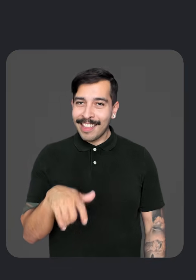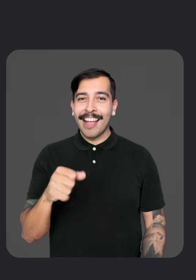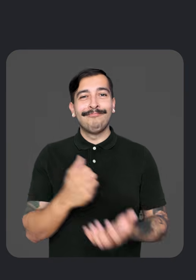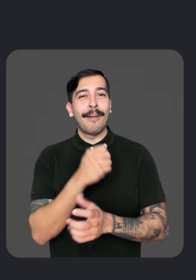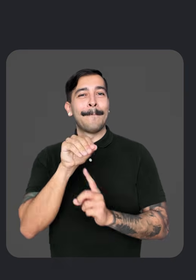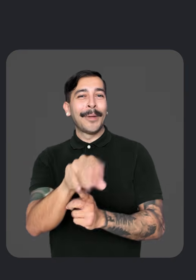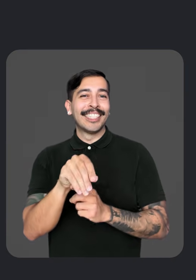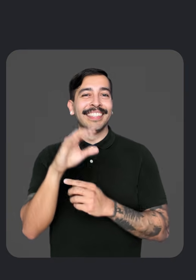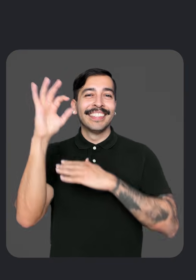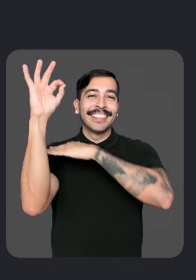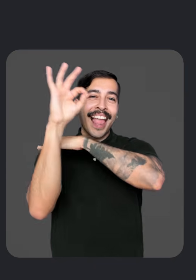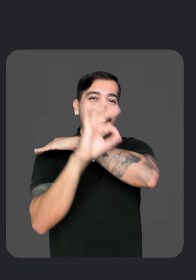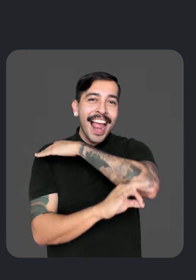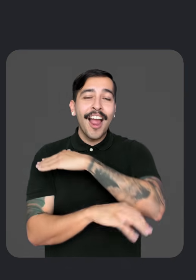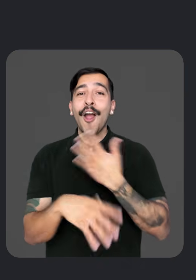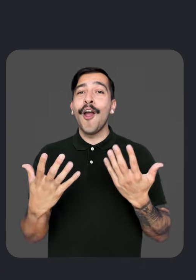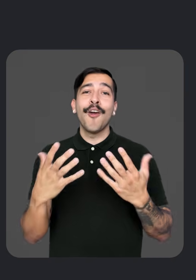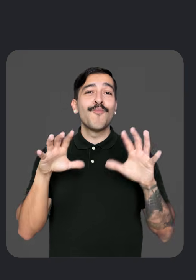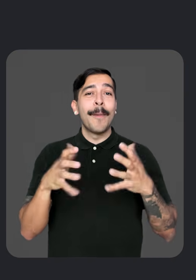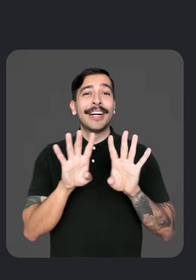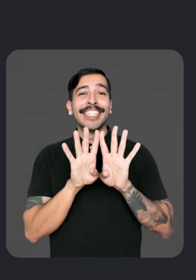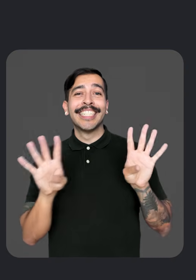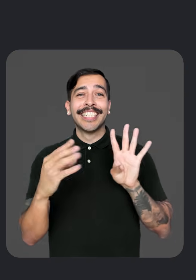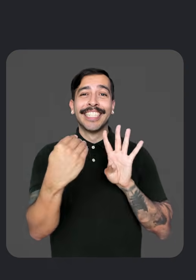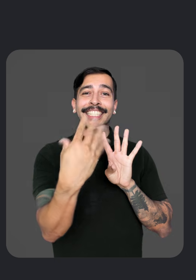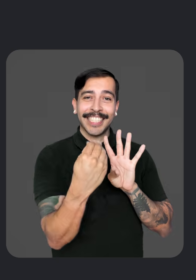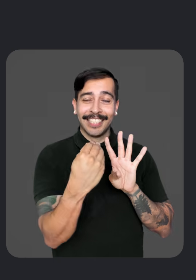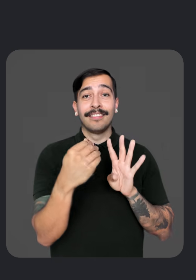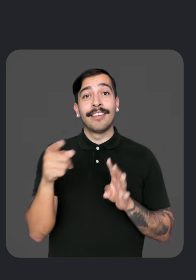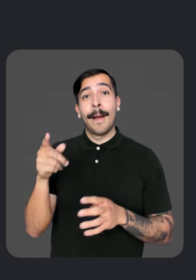So whether you're capturing a sunset or a group portrait, Guided Frame on Pixel